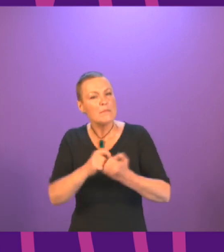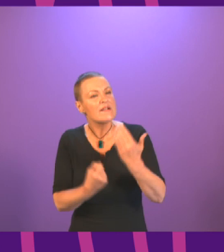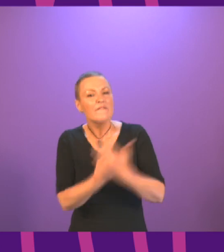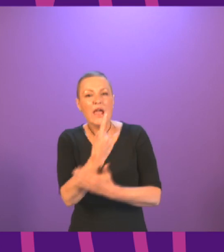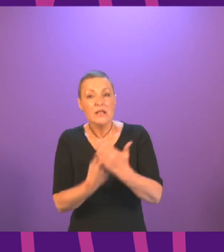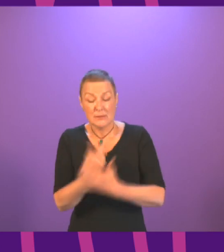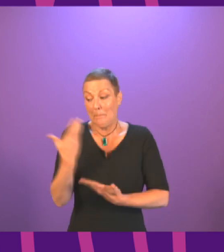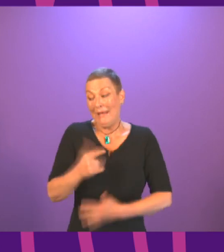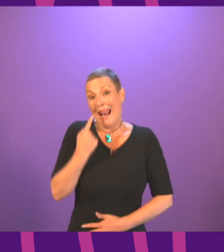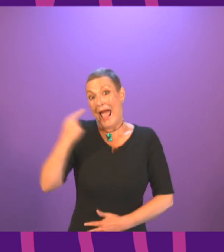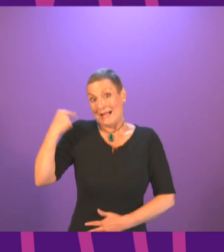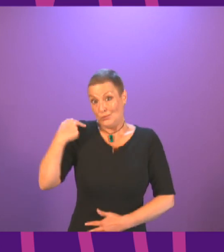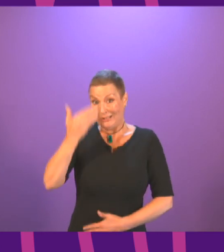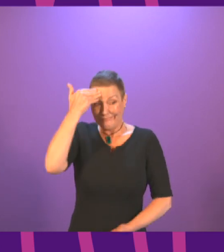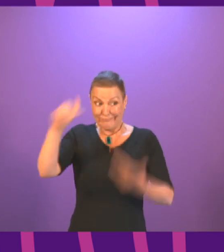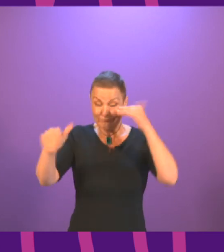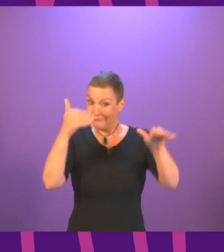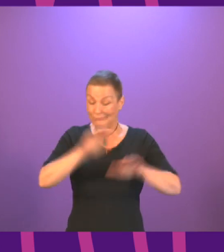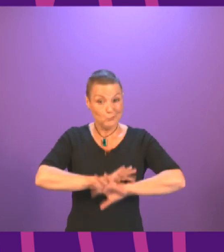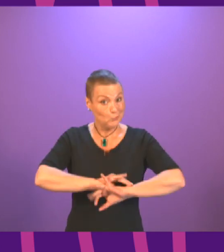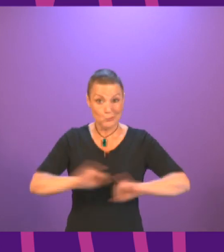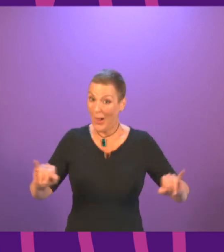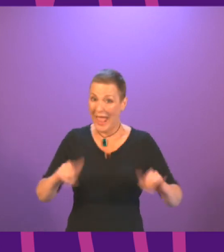Updated advice was issued to all local authorities last week, advising that no outdoor events